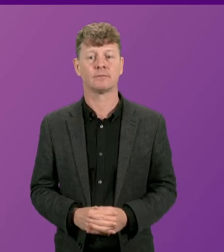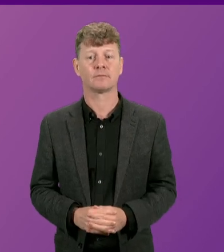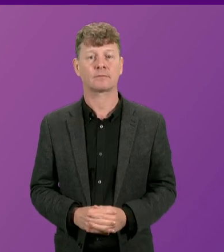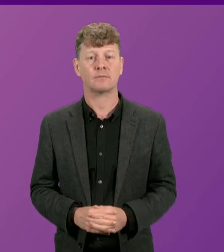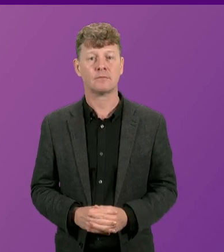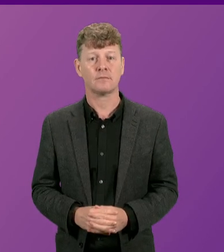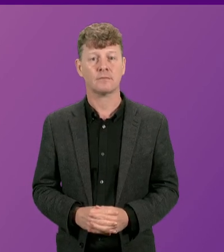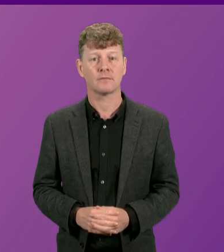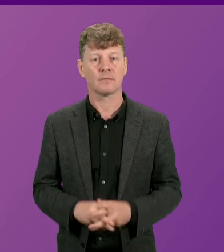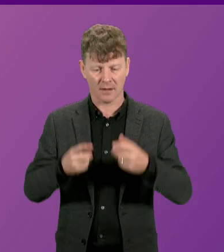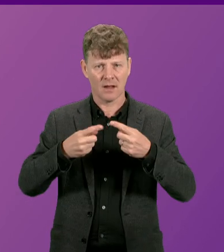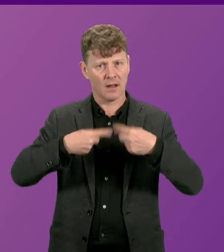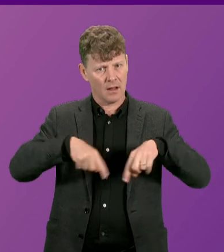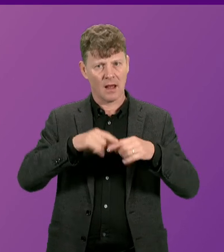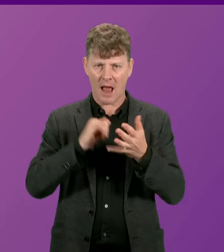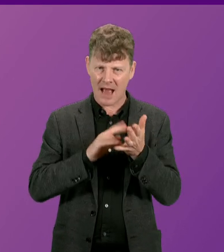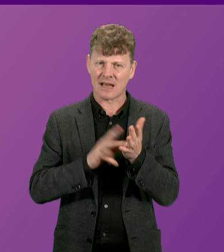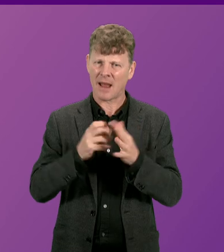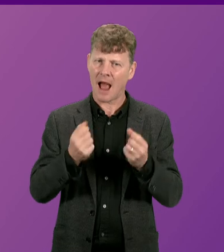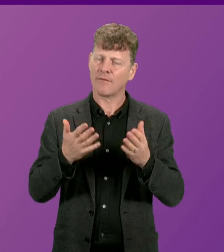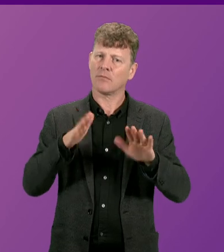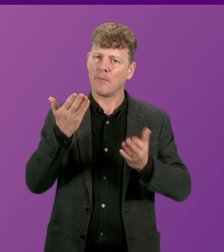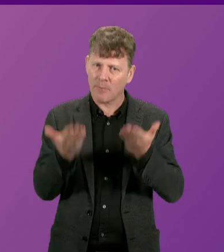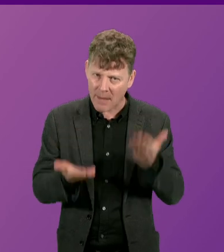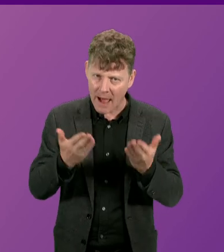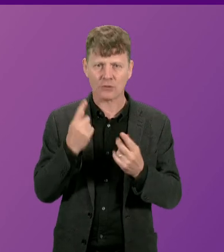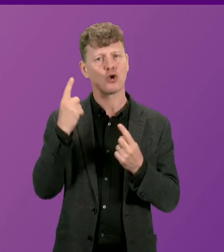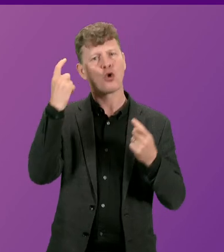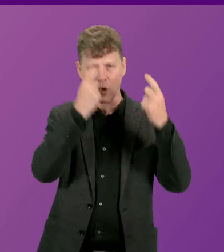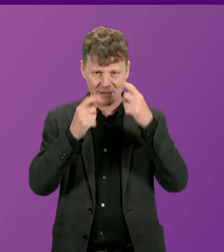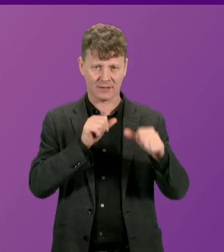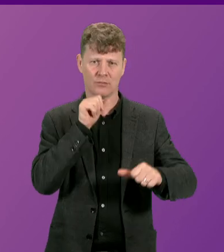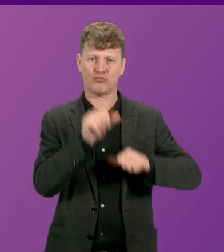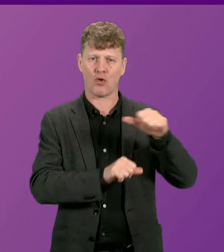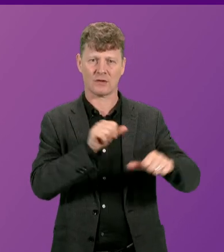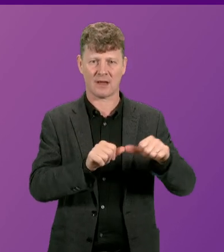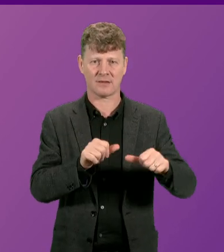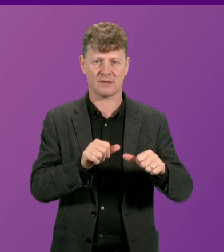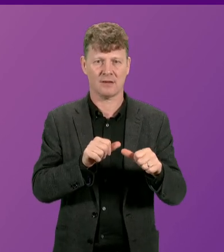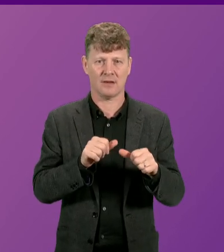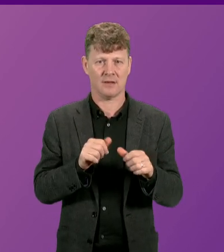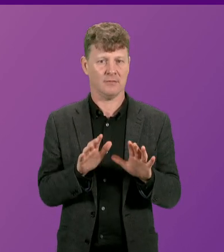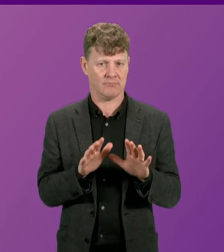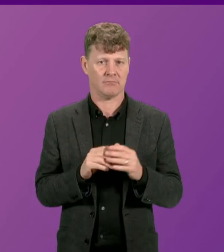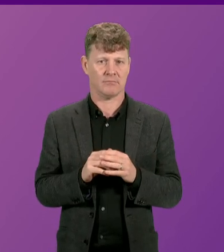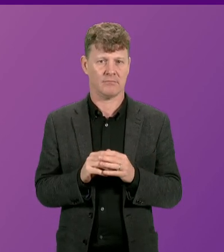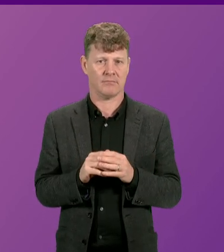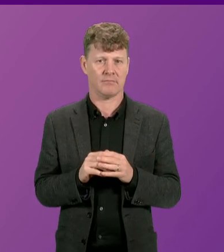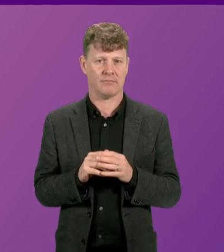We have a rational and considered process, which we have argued for, which is that every